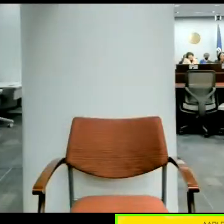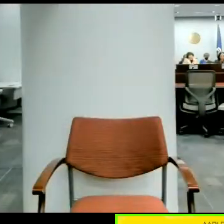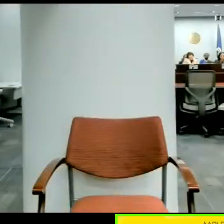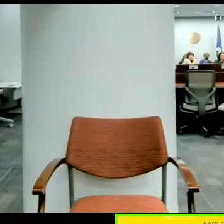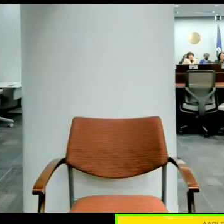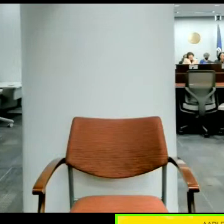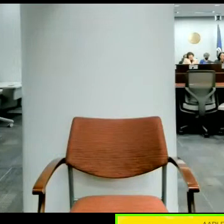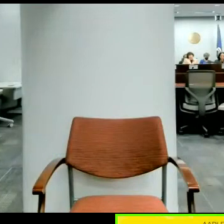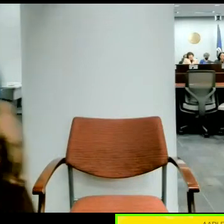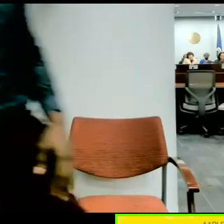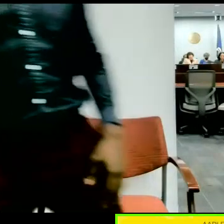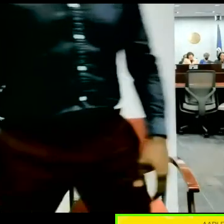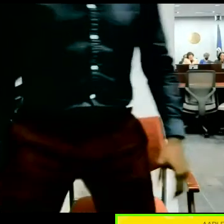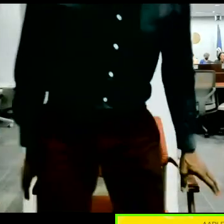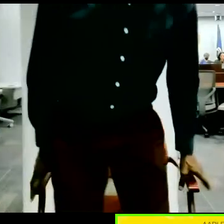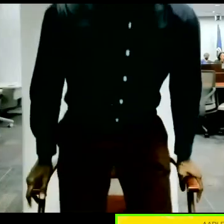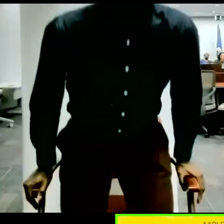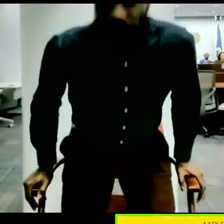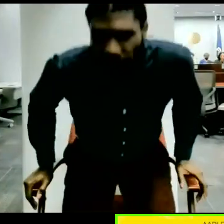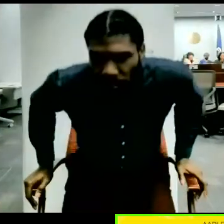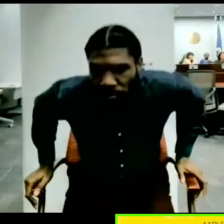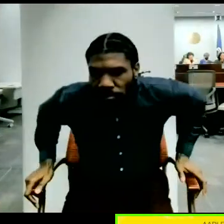Thank you for that question, Chair Burrows.